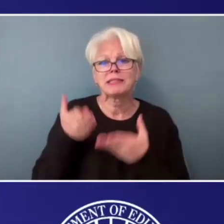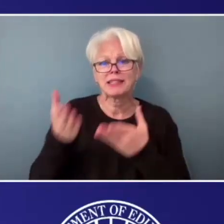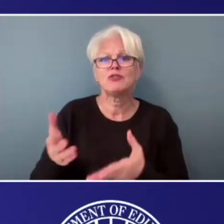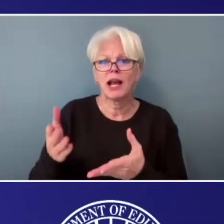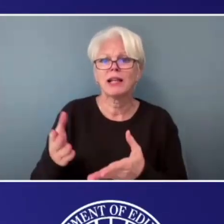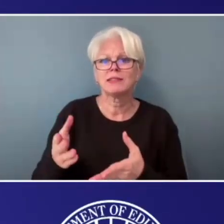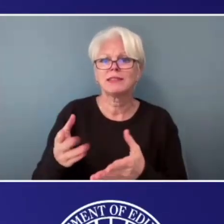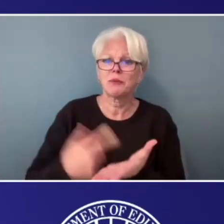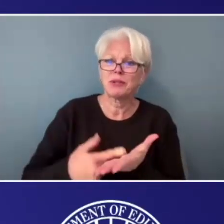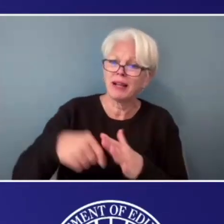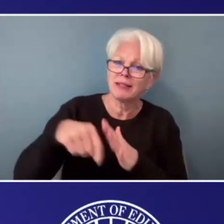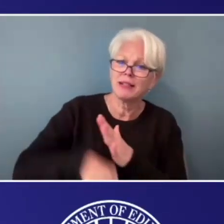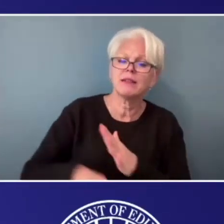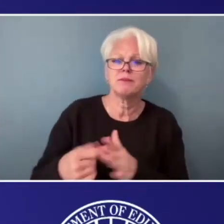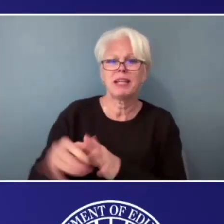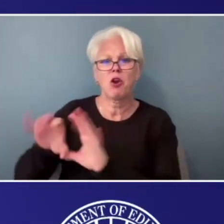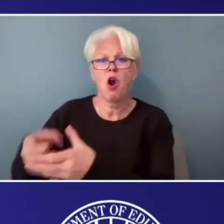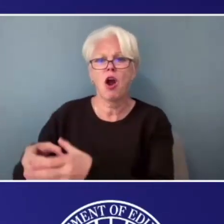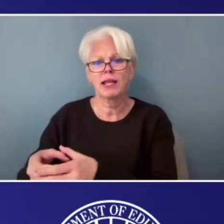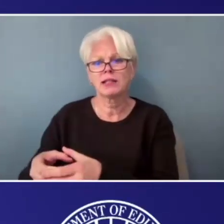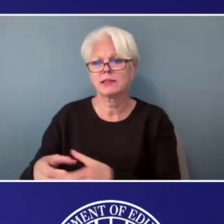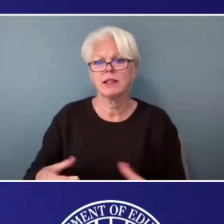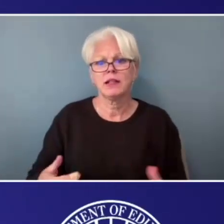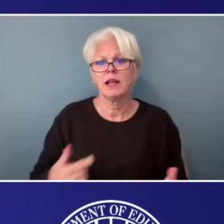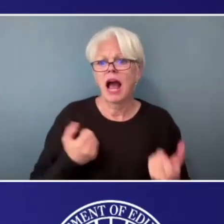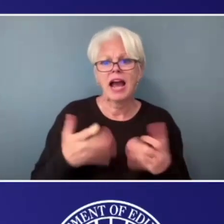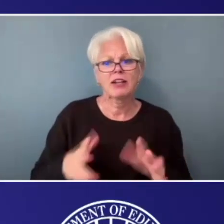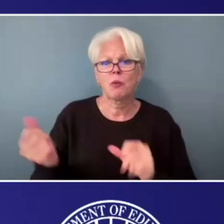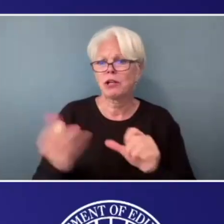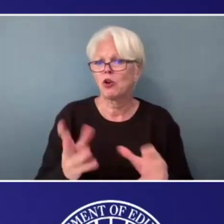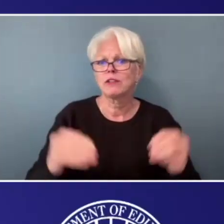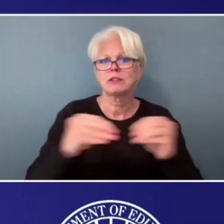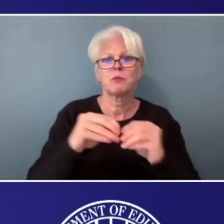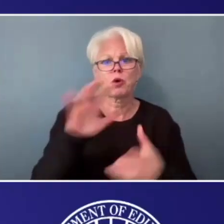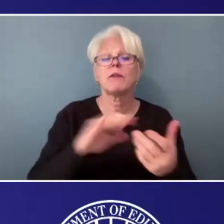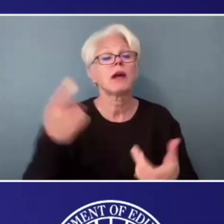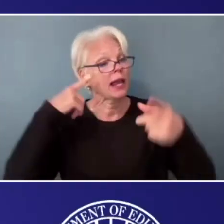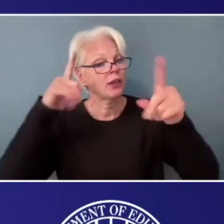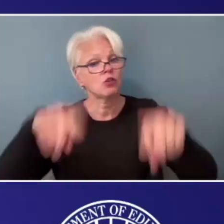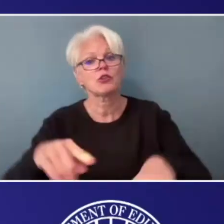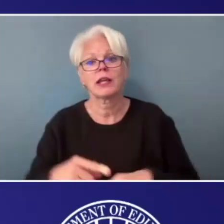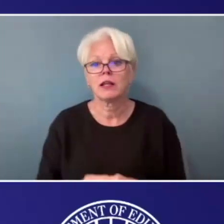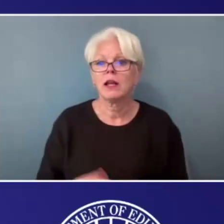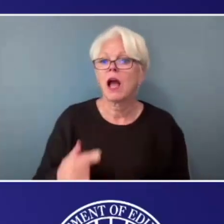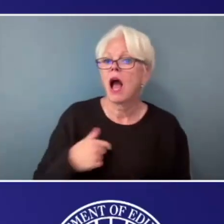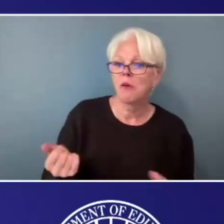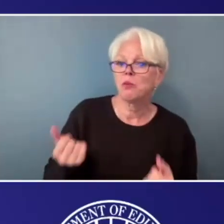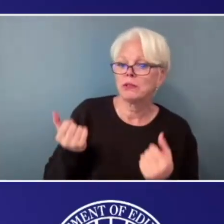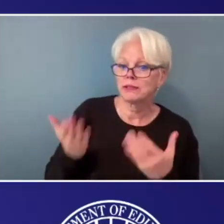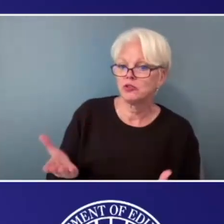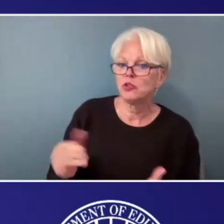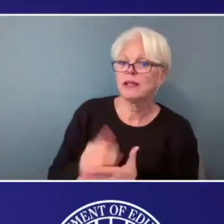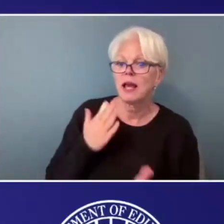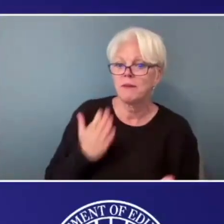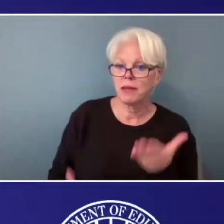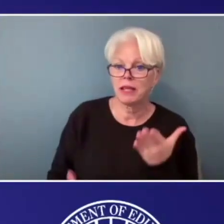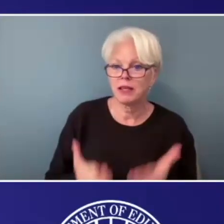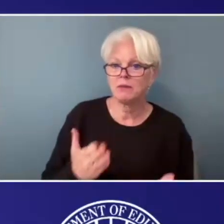if you want to keep discussing this, because I don't want to create confusion. Yeah, I agree with that. And I would suggest that perhaps we explore